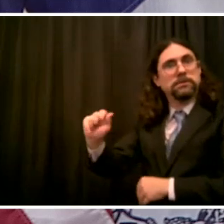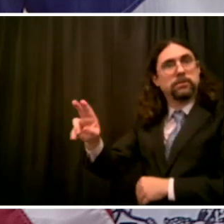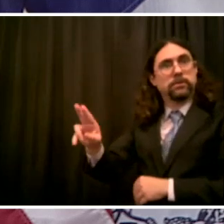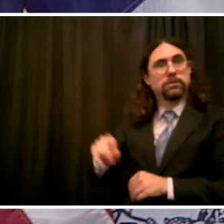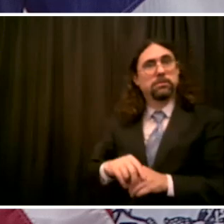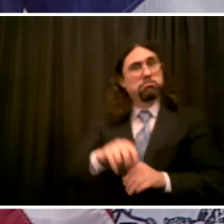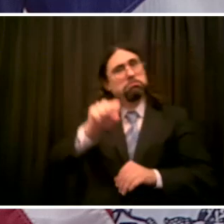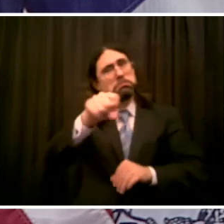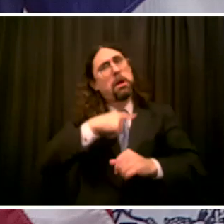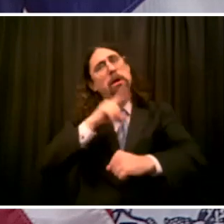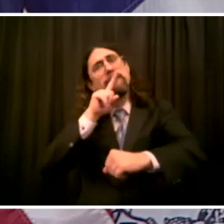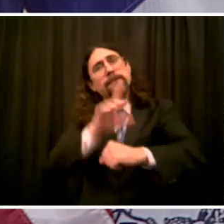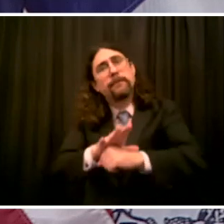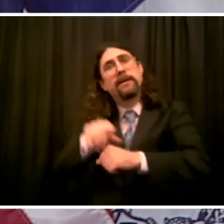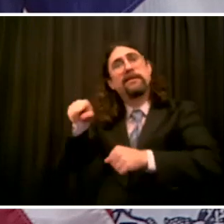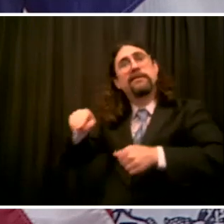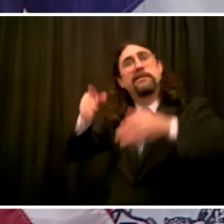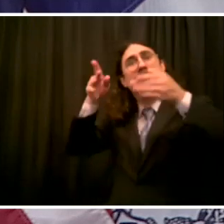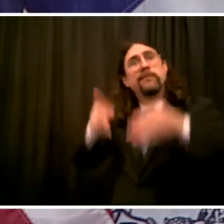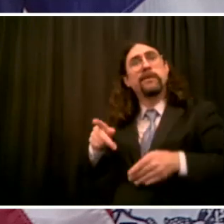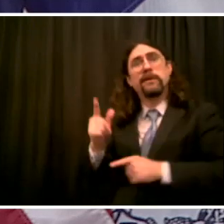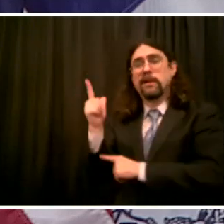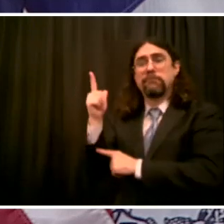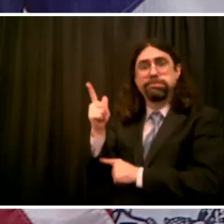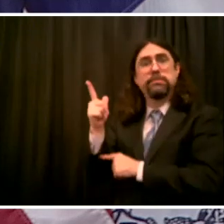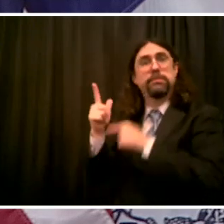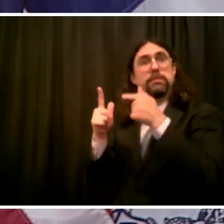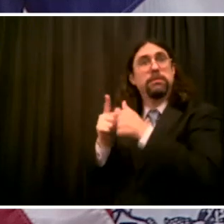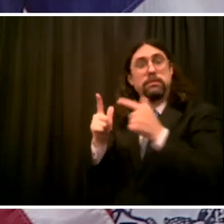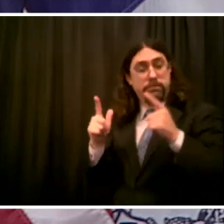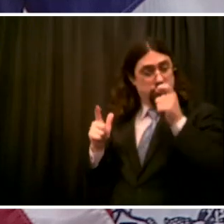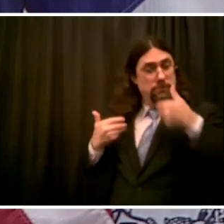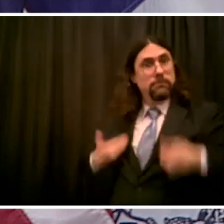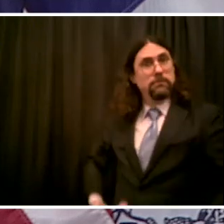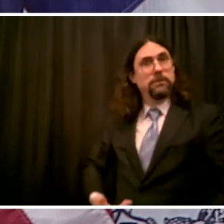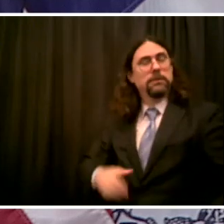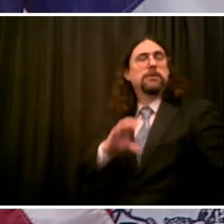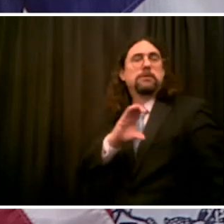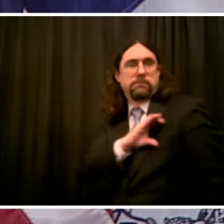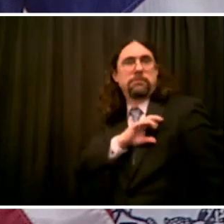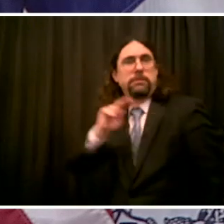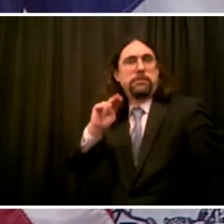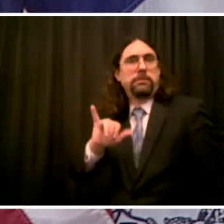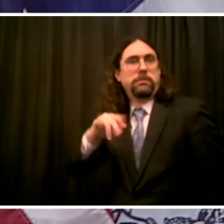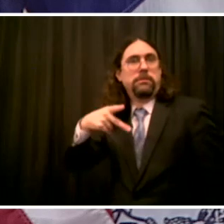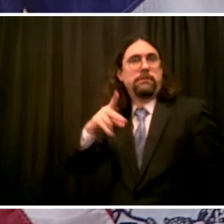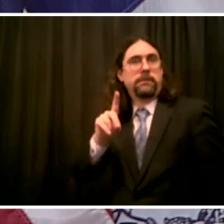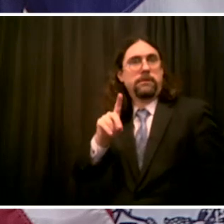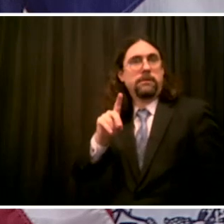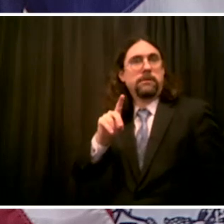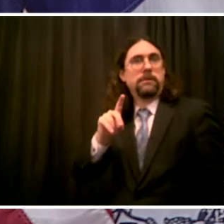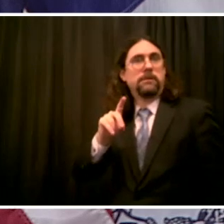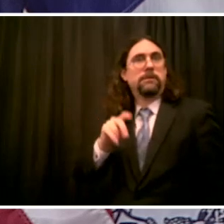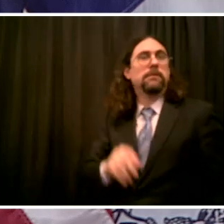OFFICER THAT DICHSAGERD HIS FIREARM. AS A RESULT OF THAT DISCHARGE, AN IIVNDIDLUA SWA STRUCK IN THE